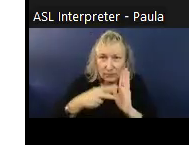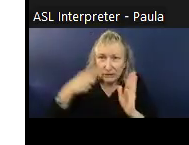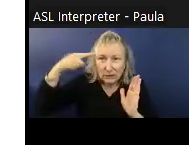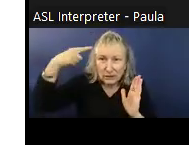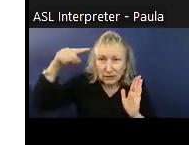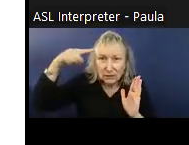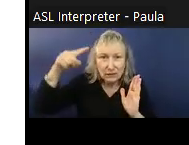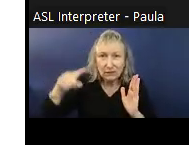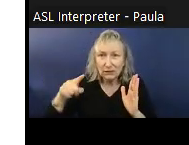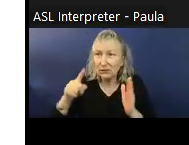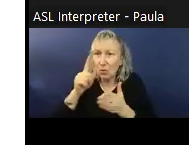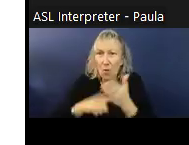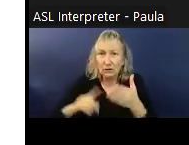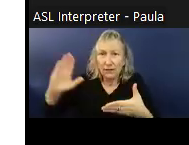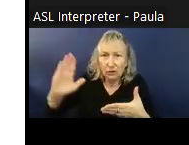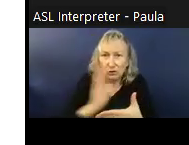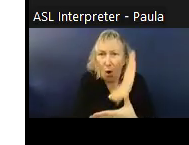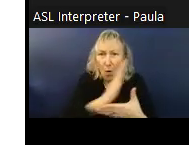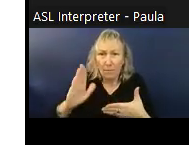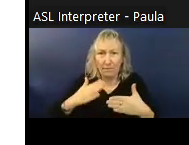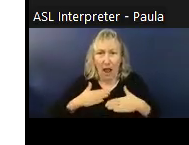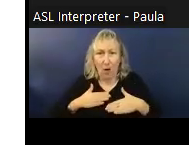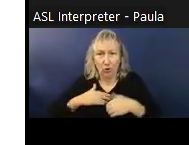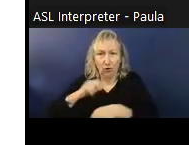On the slide are our questions to you.